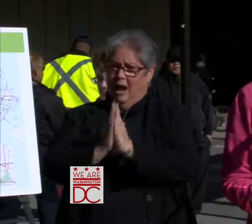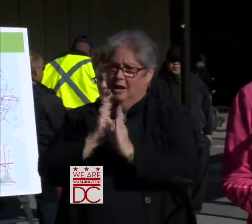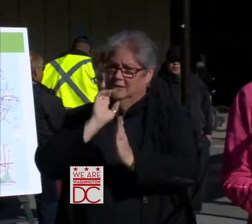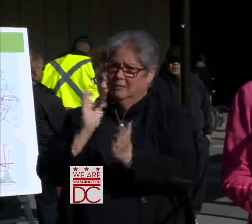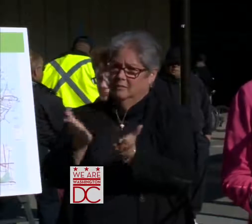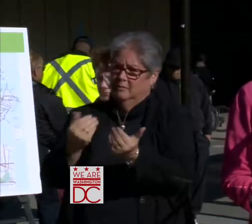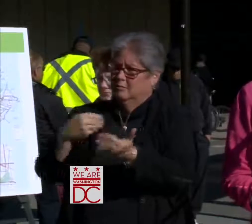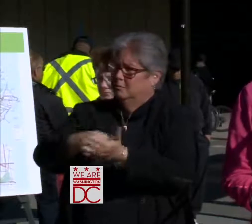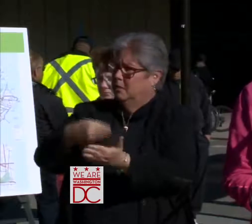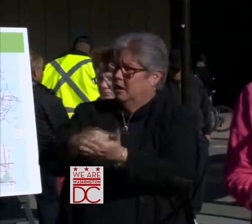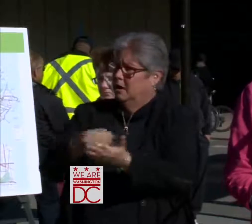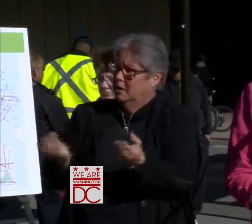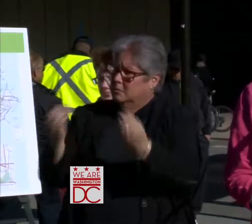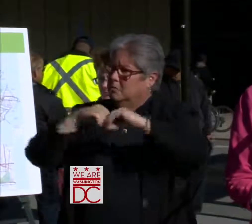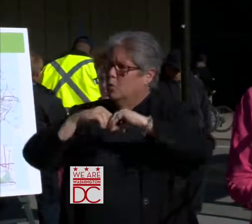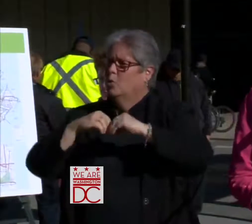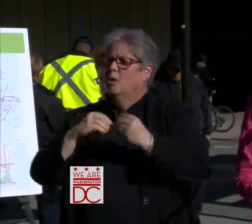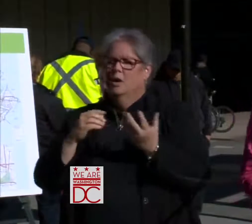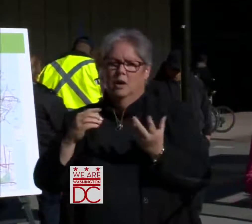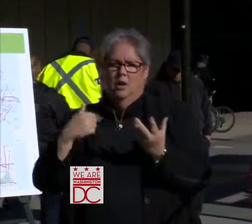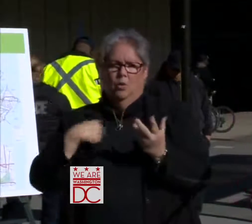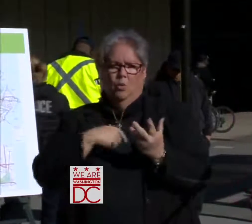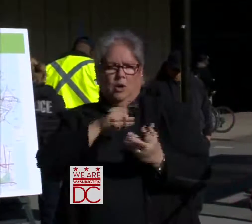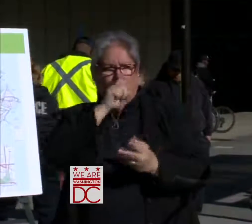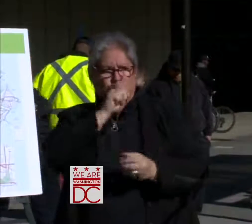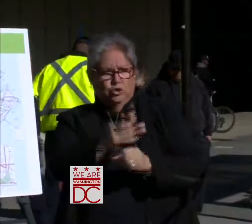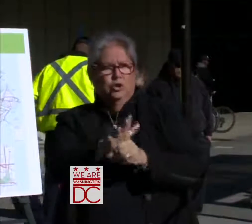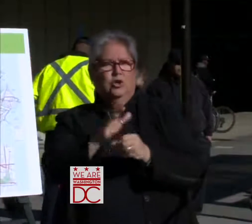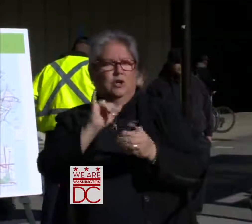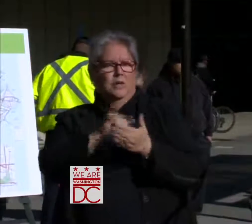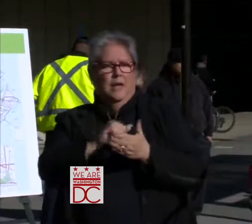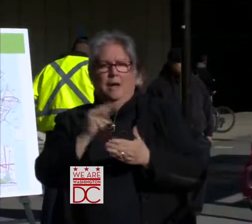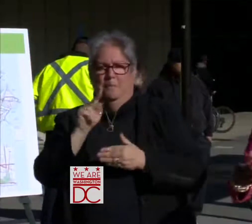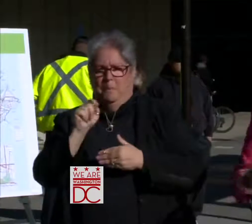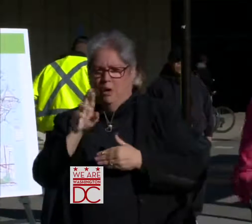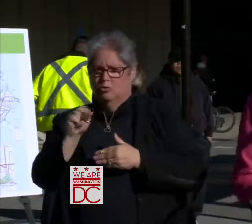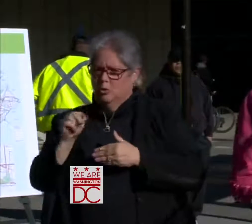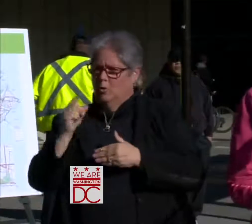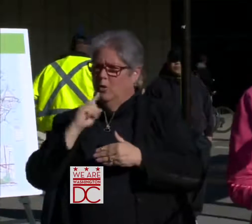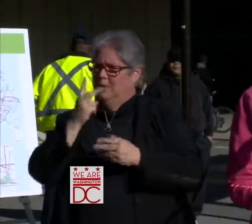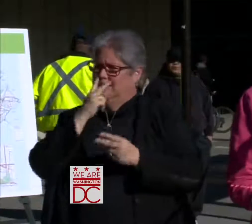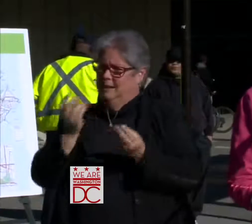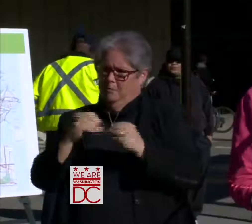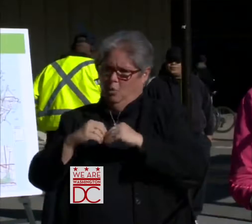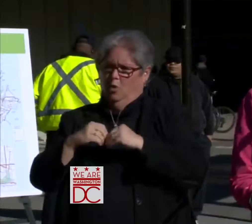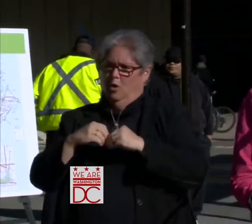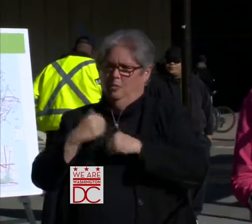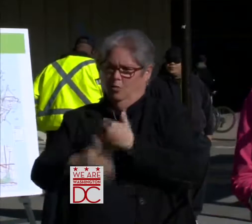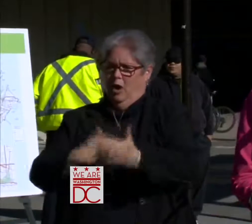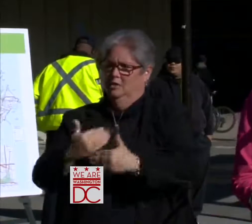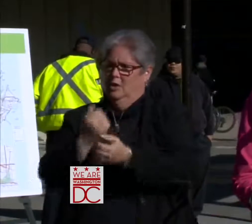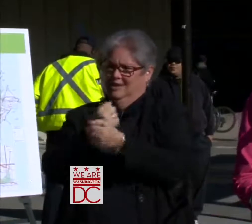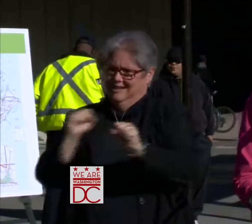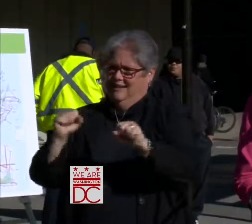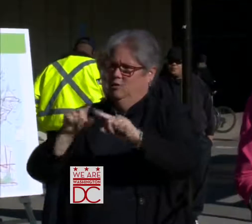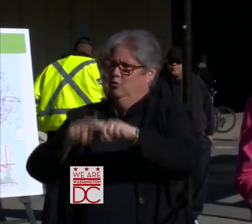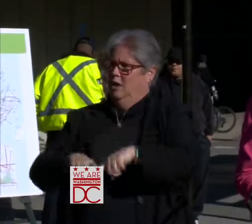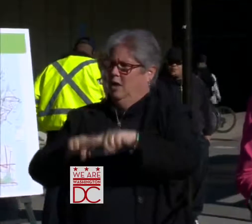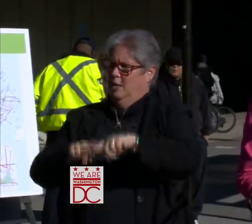MONEY WE ALSO ARE ASSURED FROM METRO WE'RE GOING TO SEE MORE PROGRESS ON THE SAFETY AND RELIABILITY FRONTS.